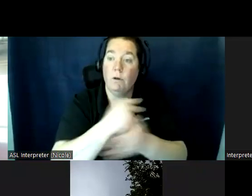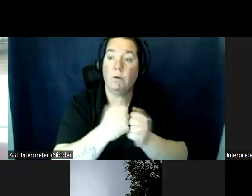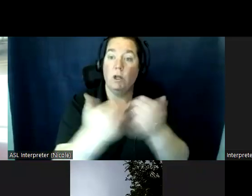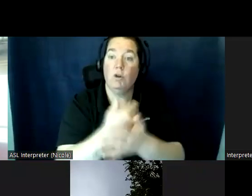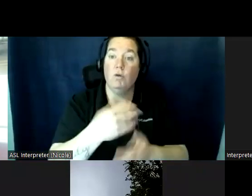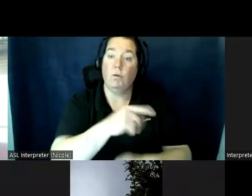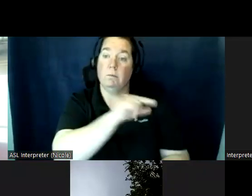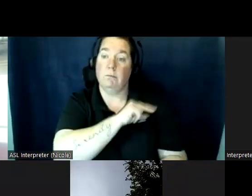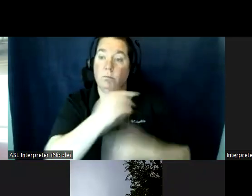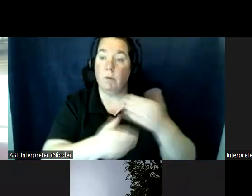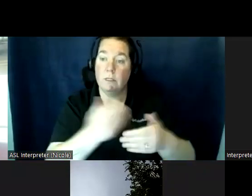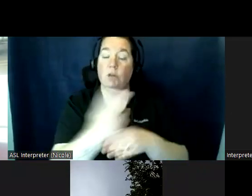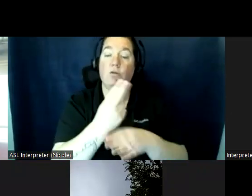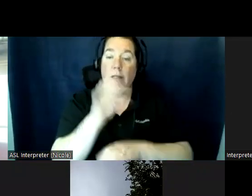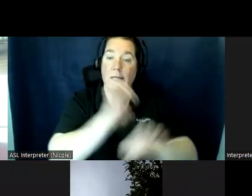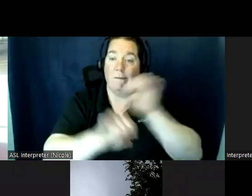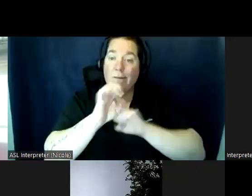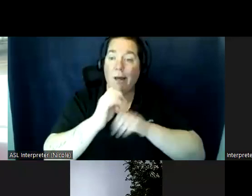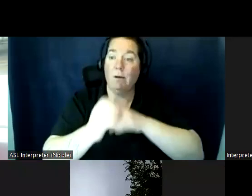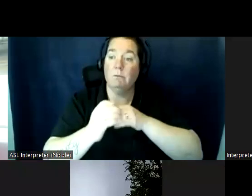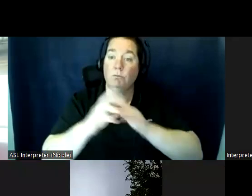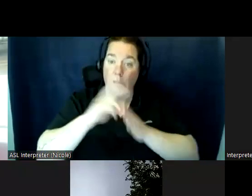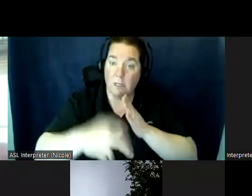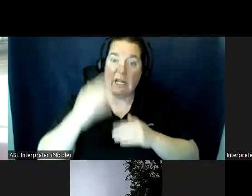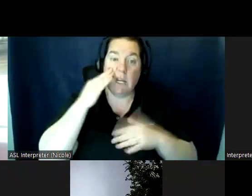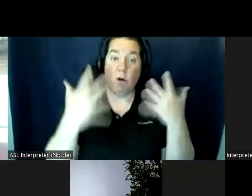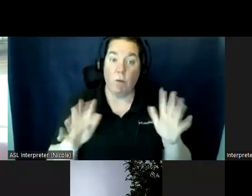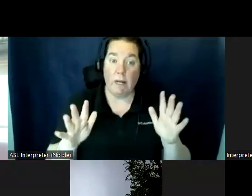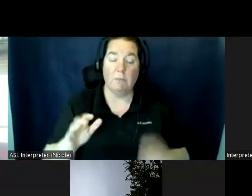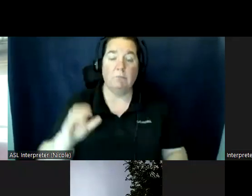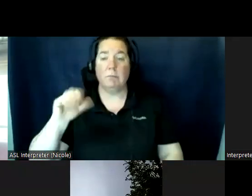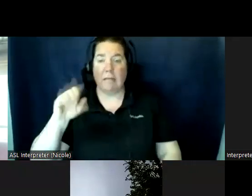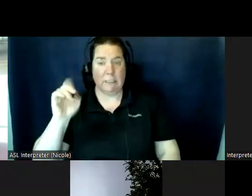the results that are already known. Of course, yeah that's going to again be up to the team